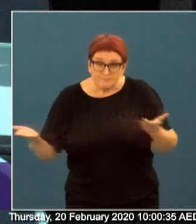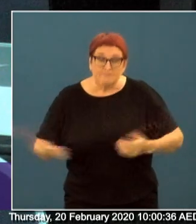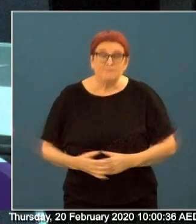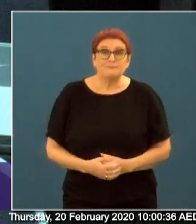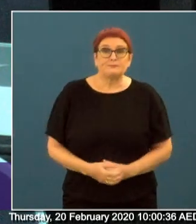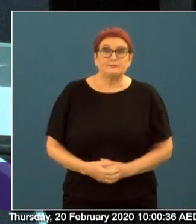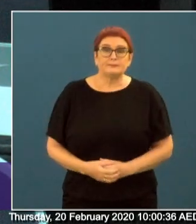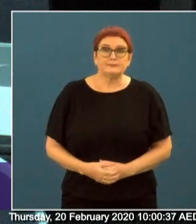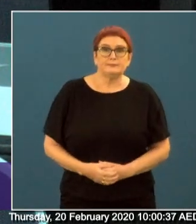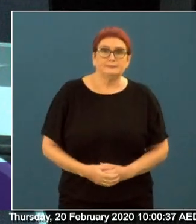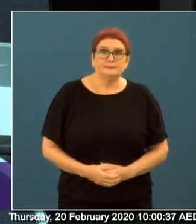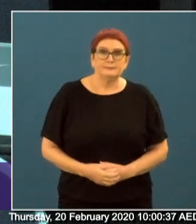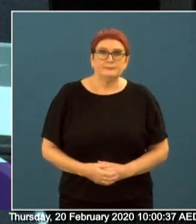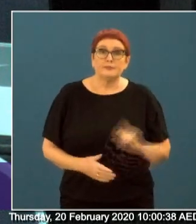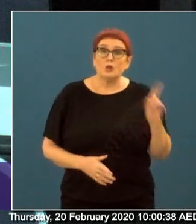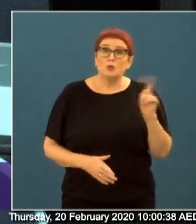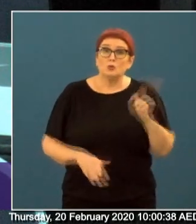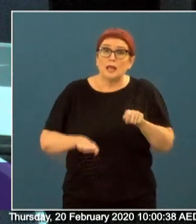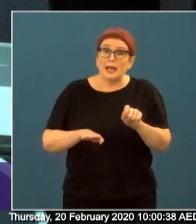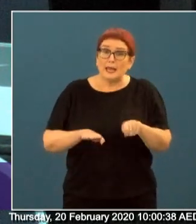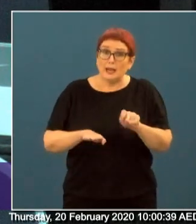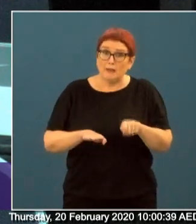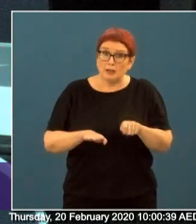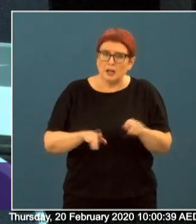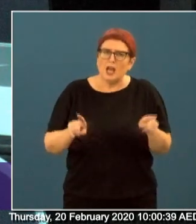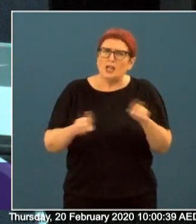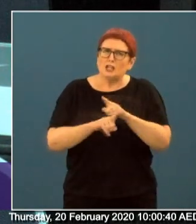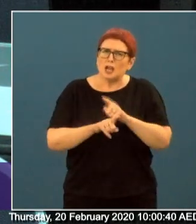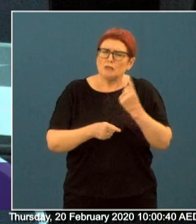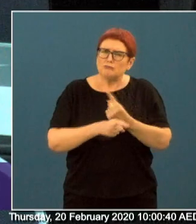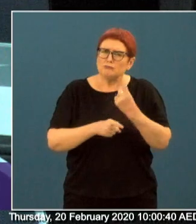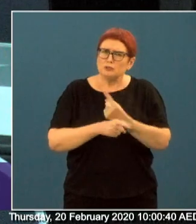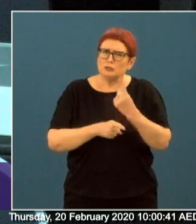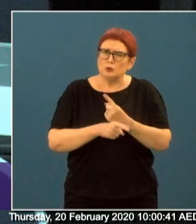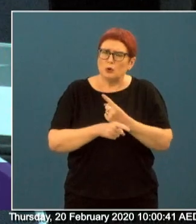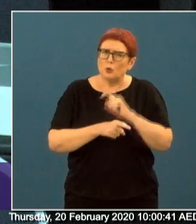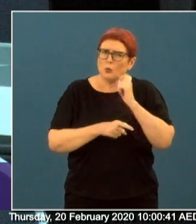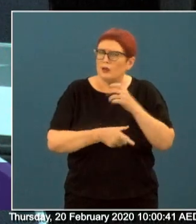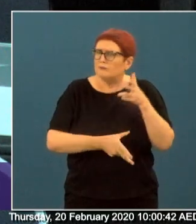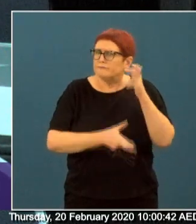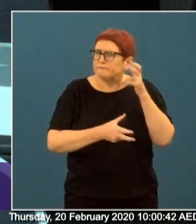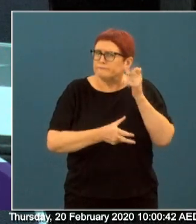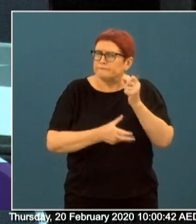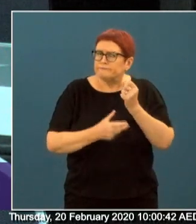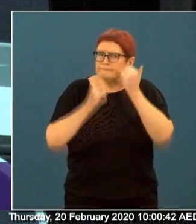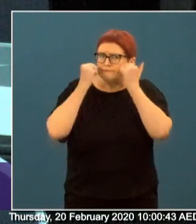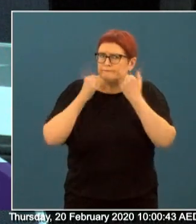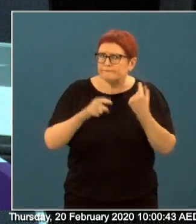The hearing this morning will move to taking evidence from some of the experts in the field.